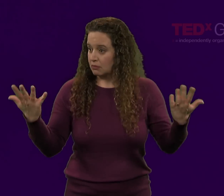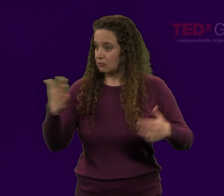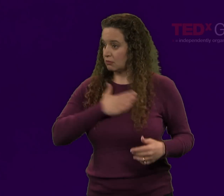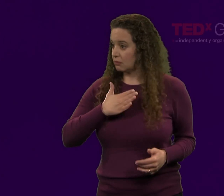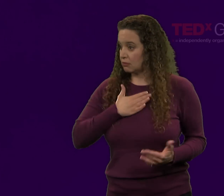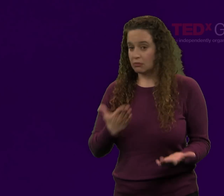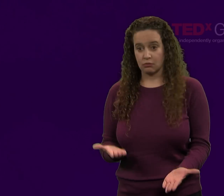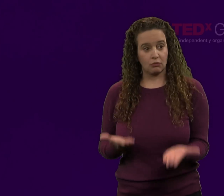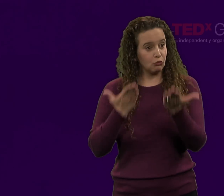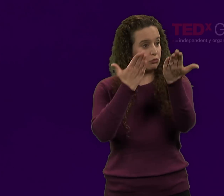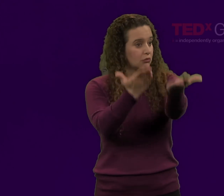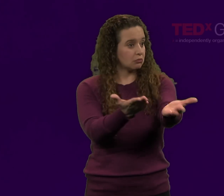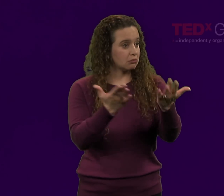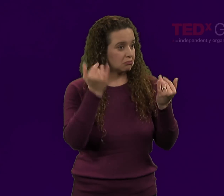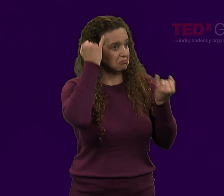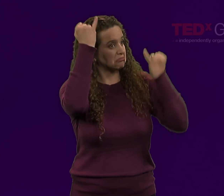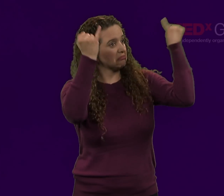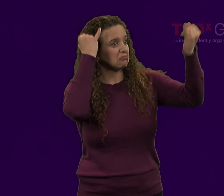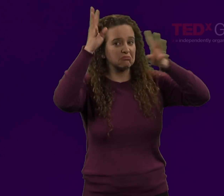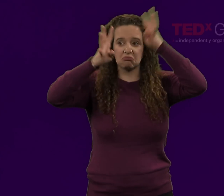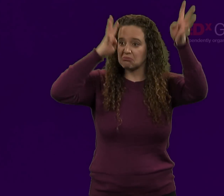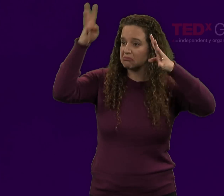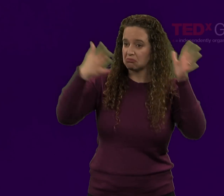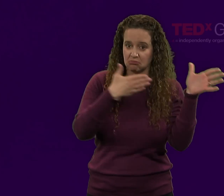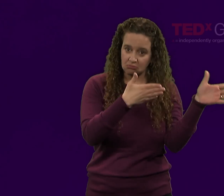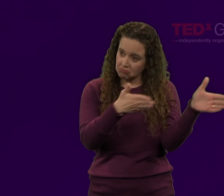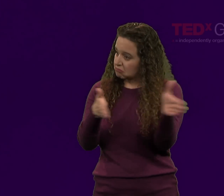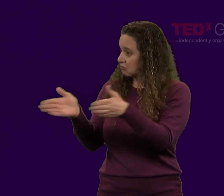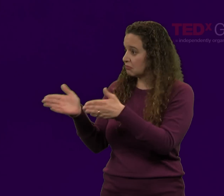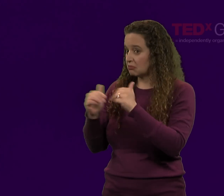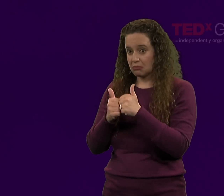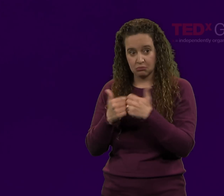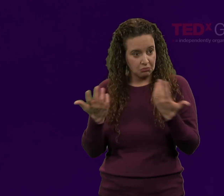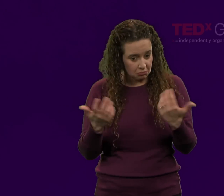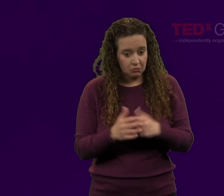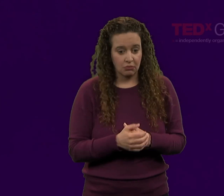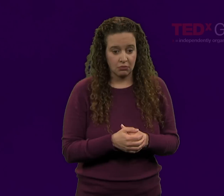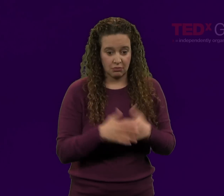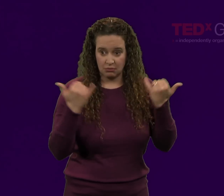My ideas of how we might shift those funds for a more optimal result